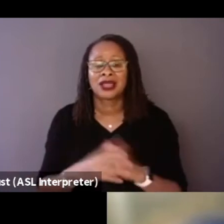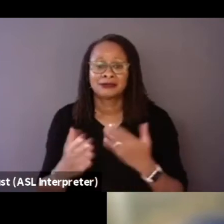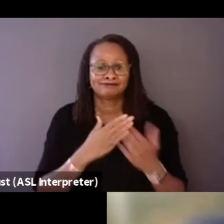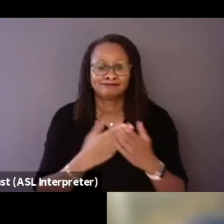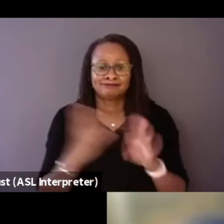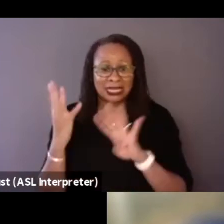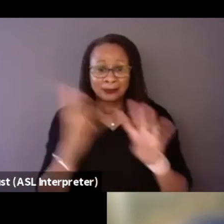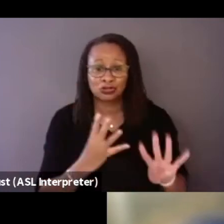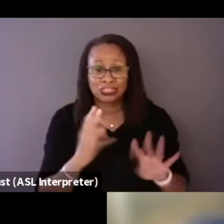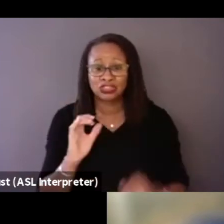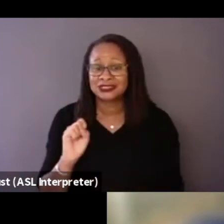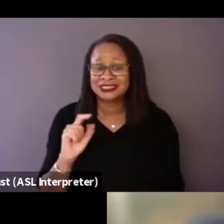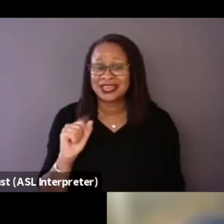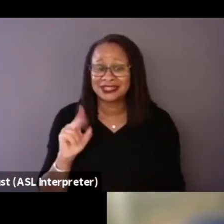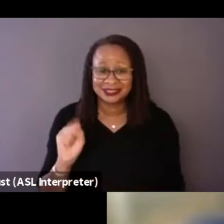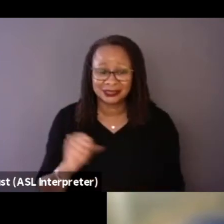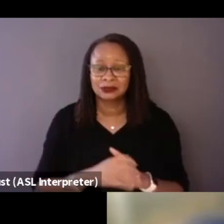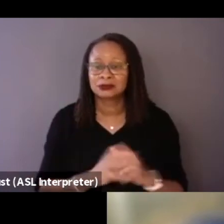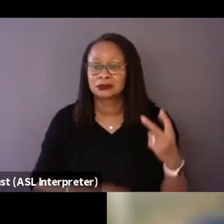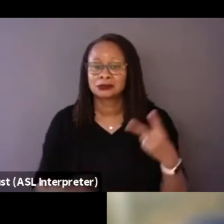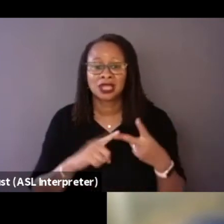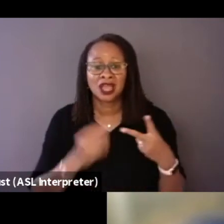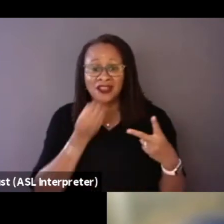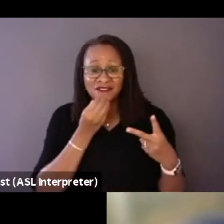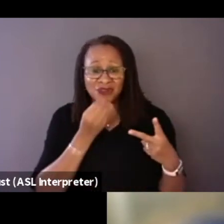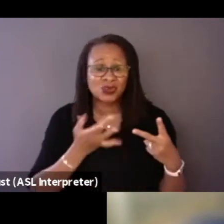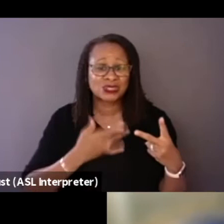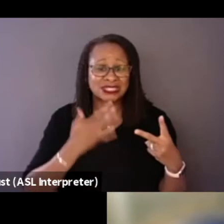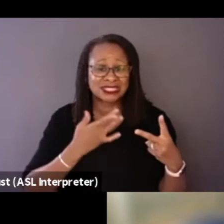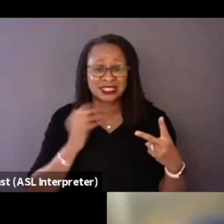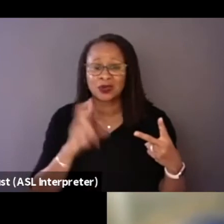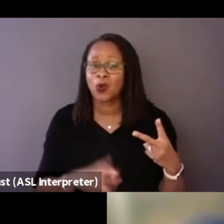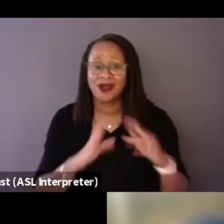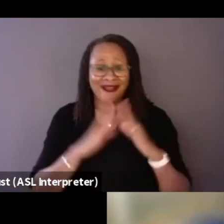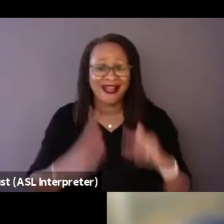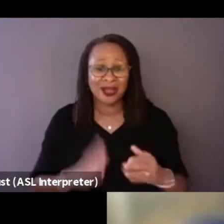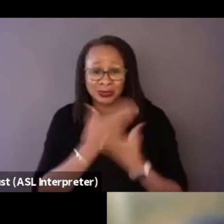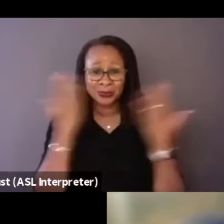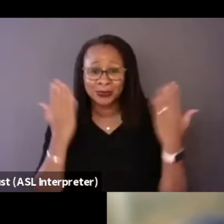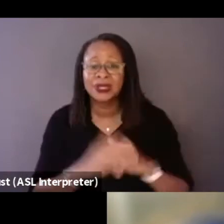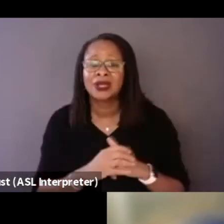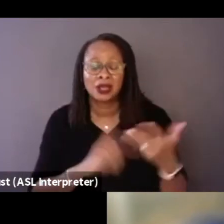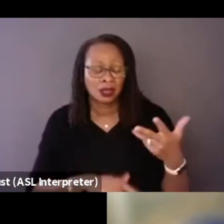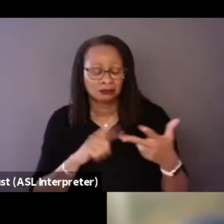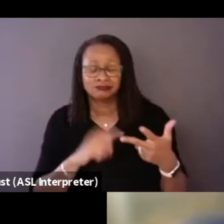whether it's food insecurity or housing insecurity or racism, implicit bias,